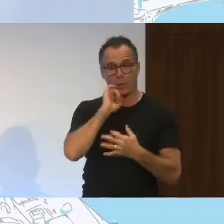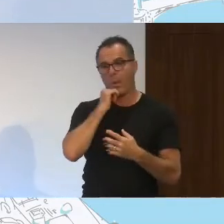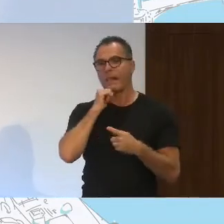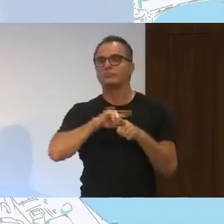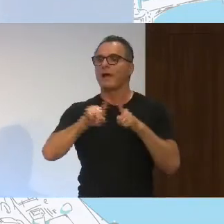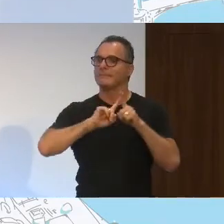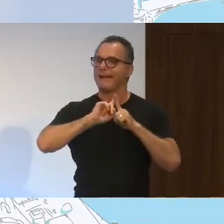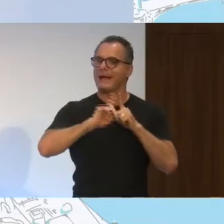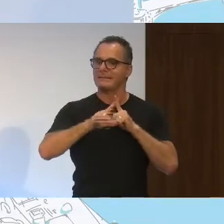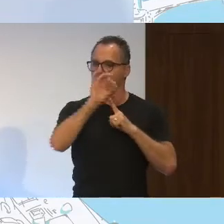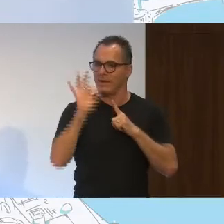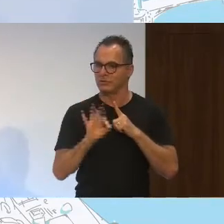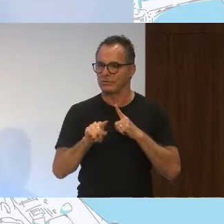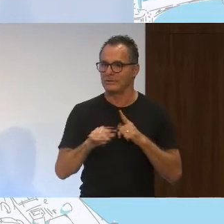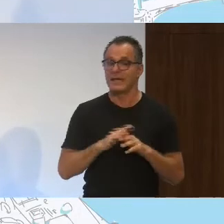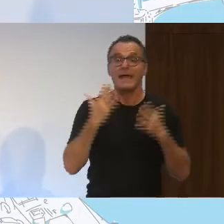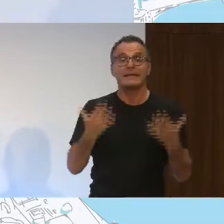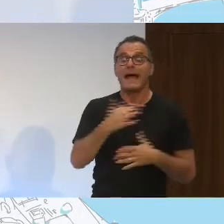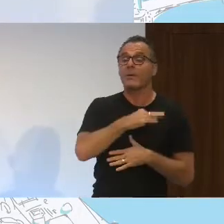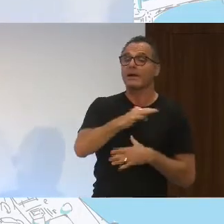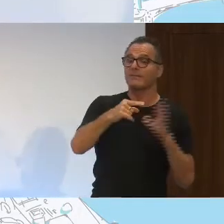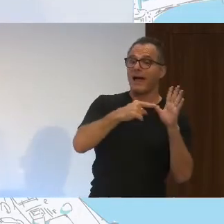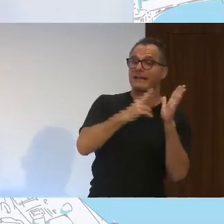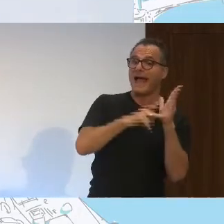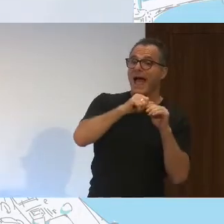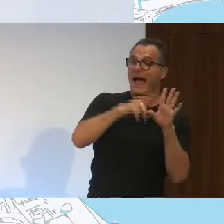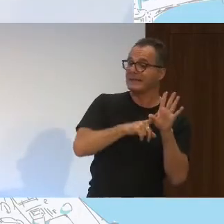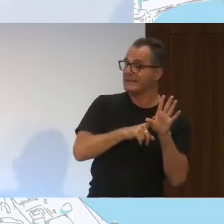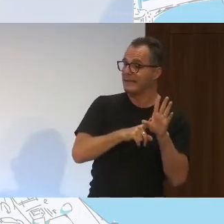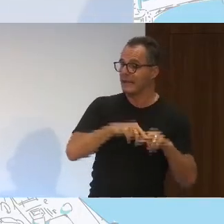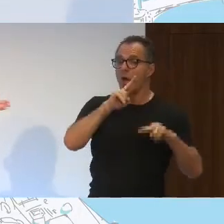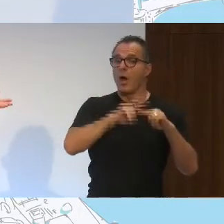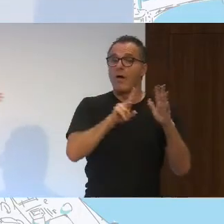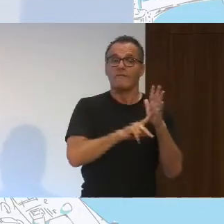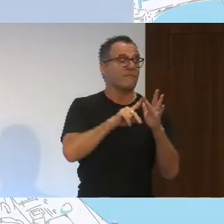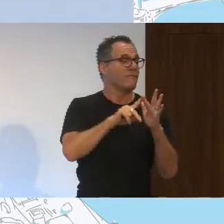And with that, I'd like to invite Andy Blor up. Where is Andy? Thank you, Andy. Thank you.